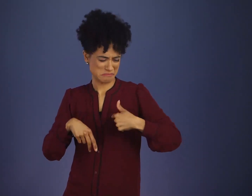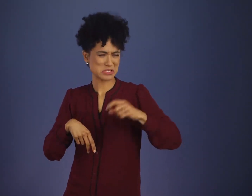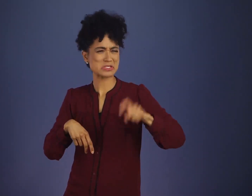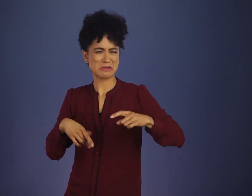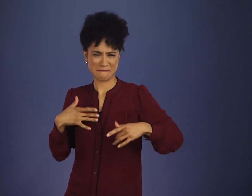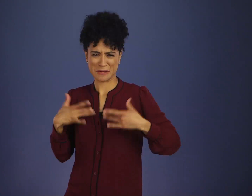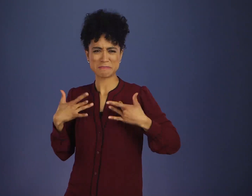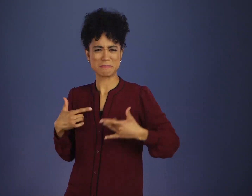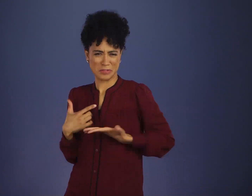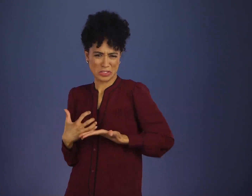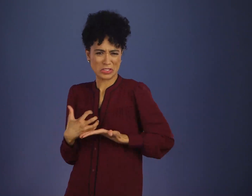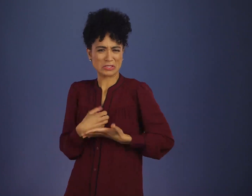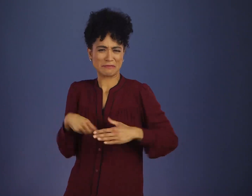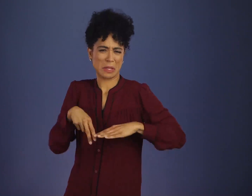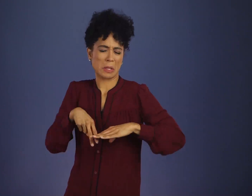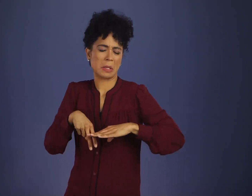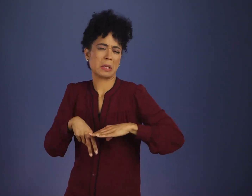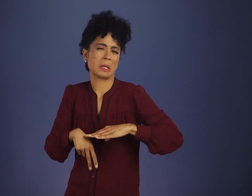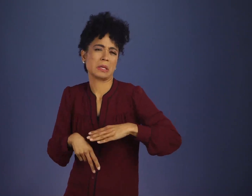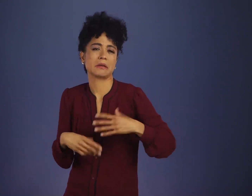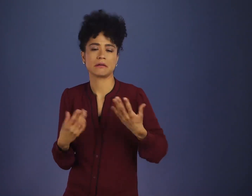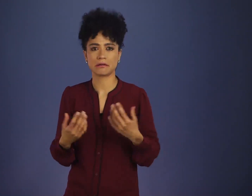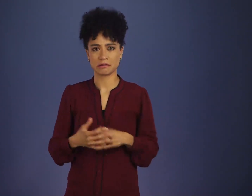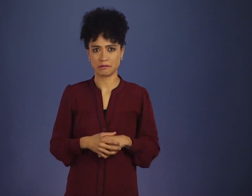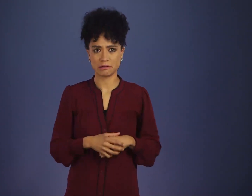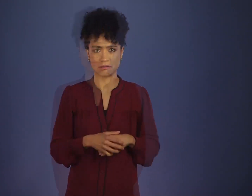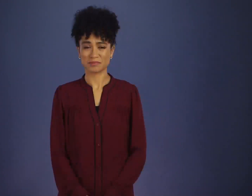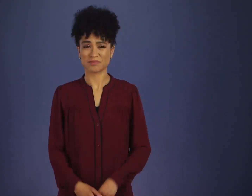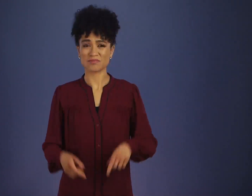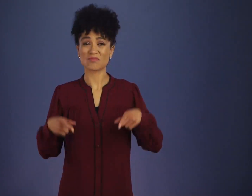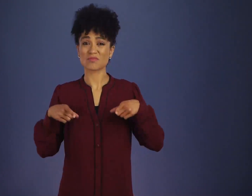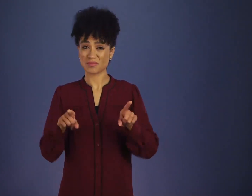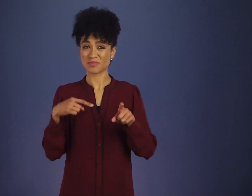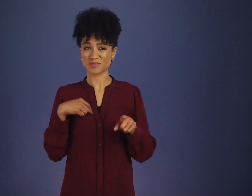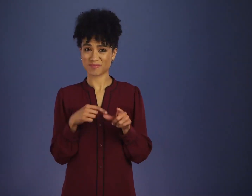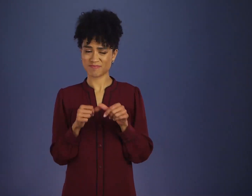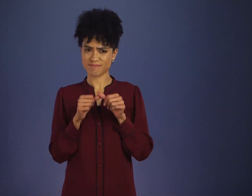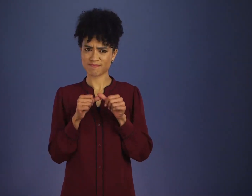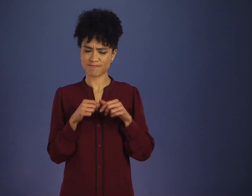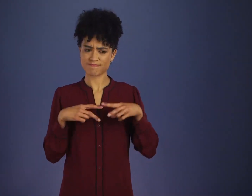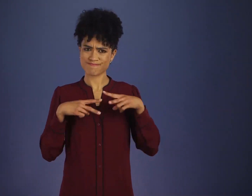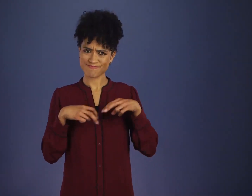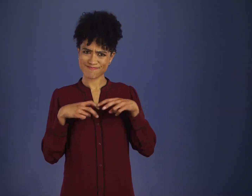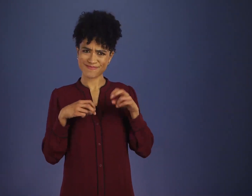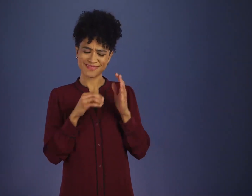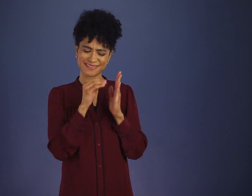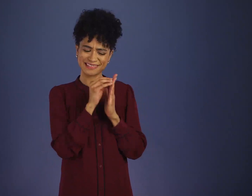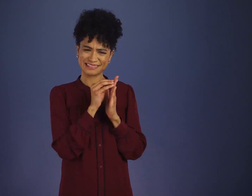As we morbidly pursue this melancholy activity, we may sink to such a point of despair